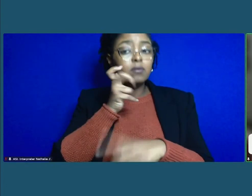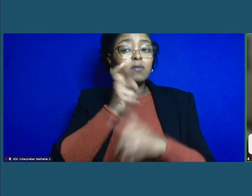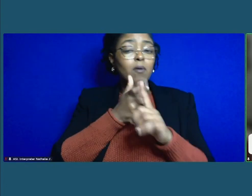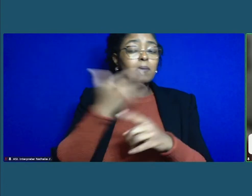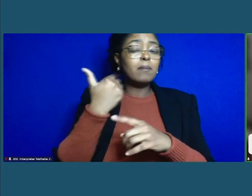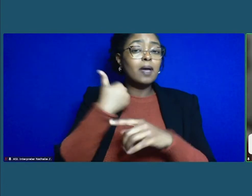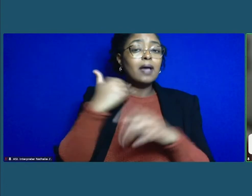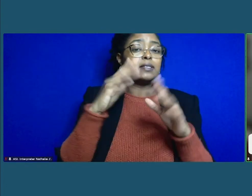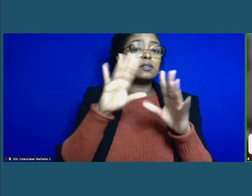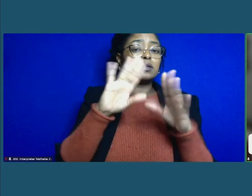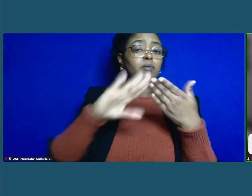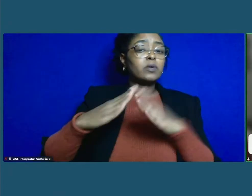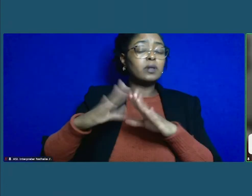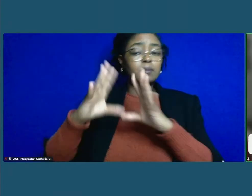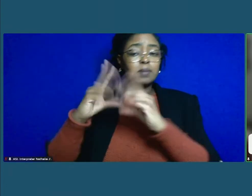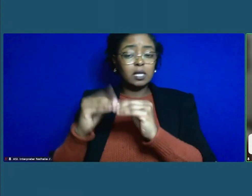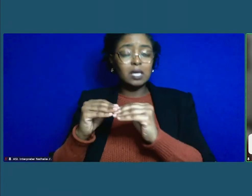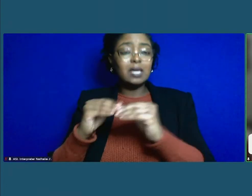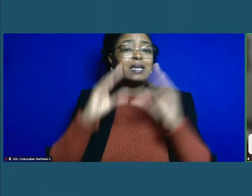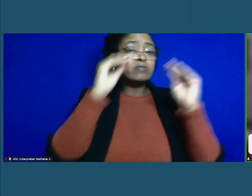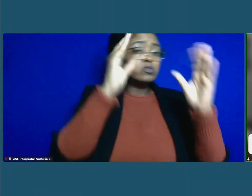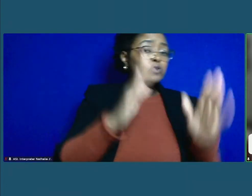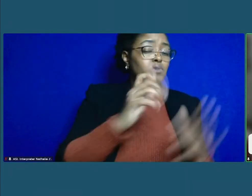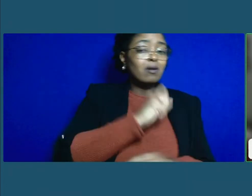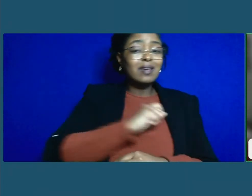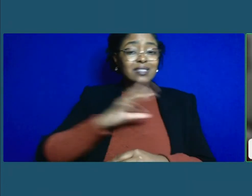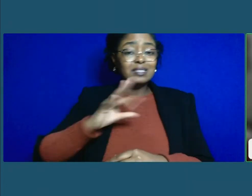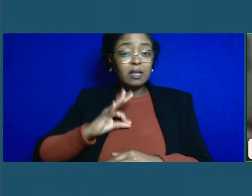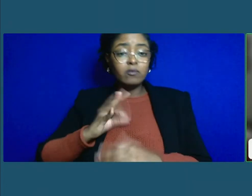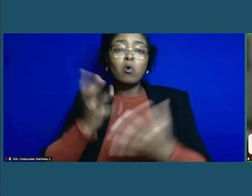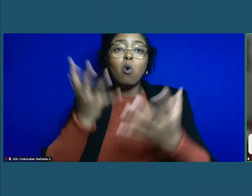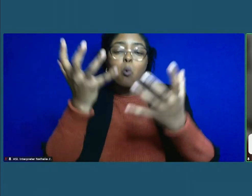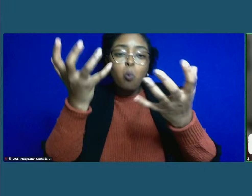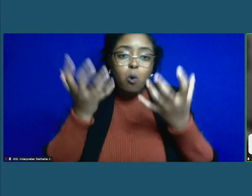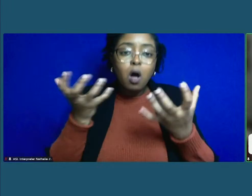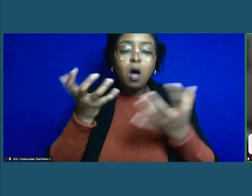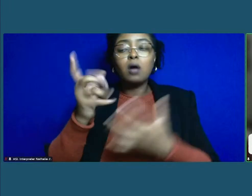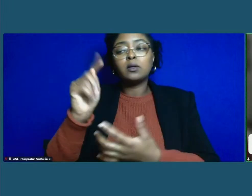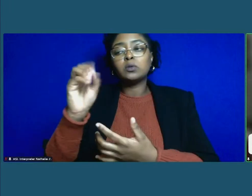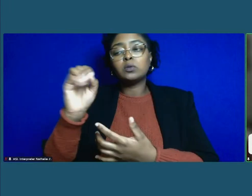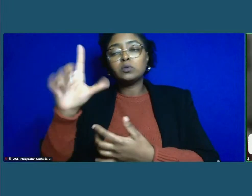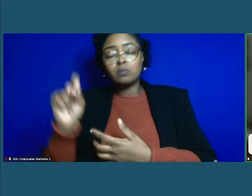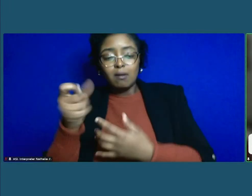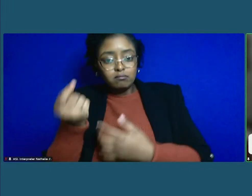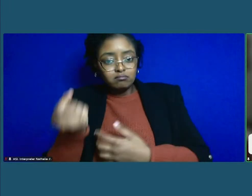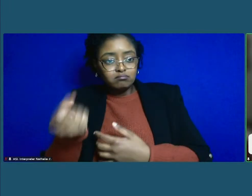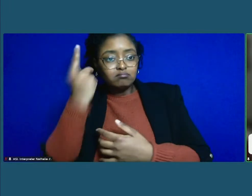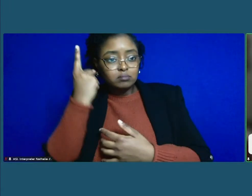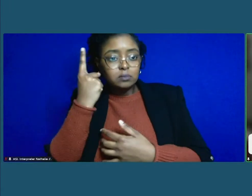at this most recent, um, community meeting that teachers